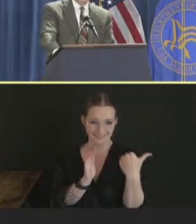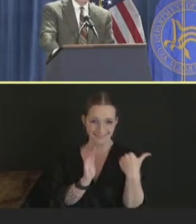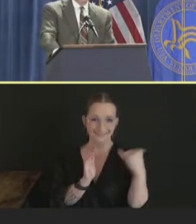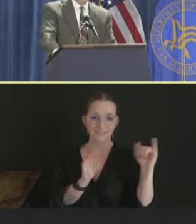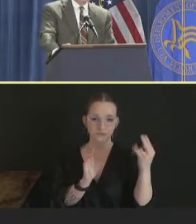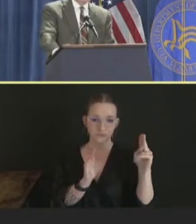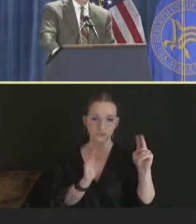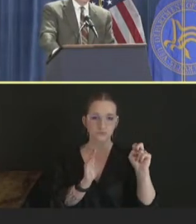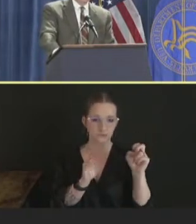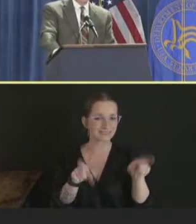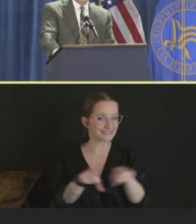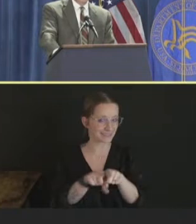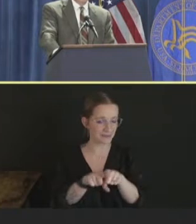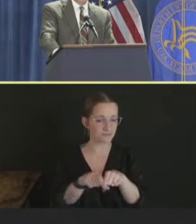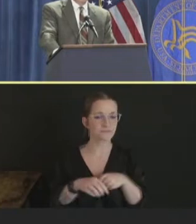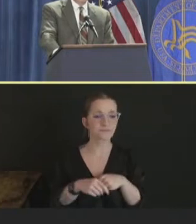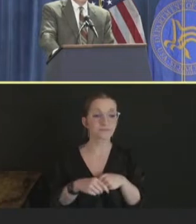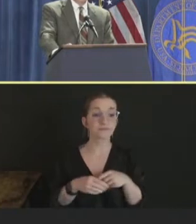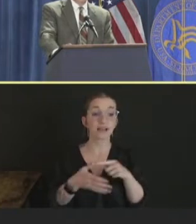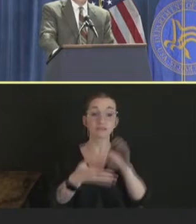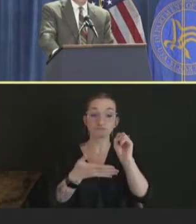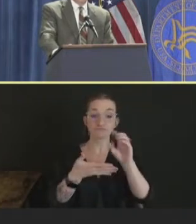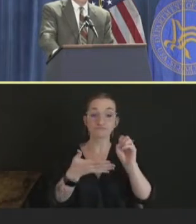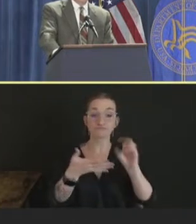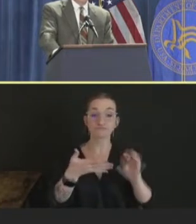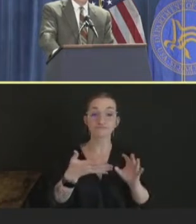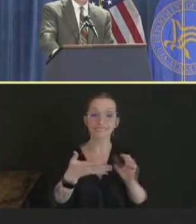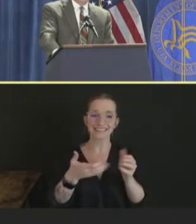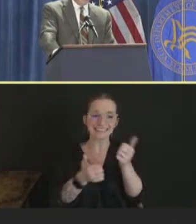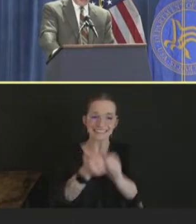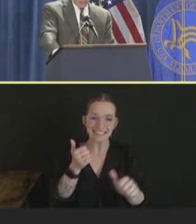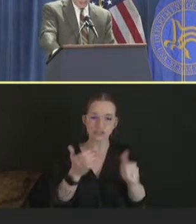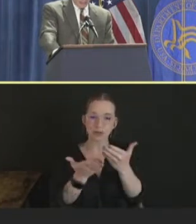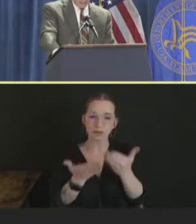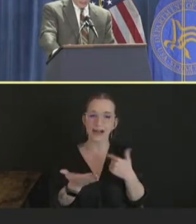As I go through each of the recommendations, I'll briefly touch on them.